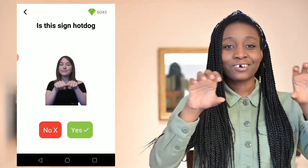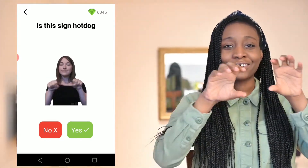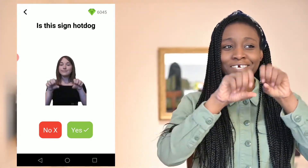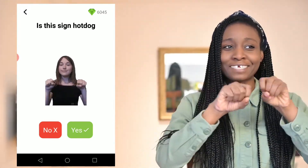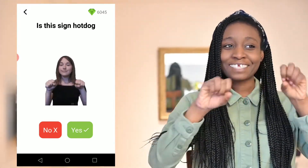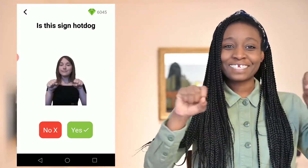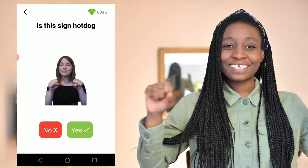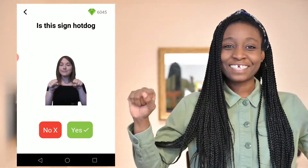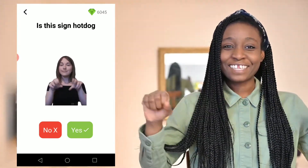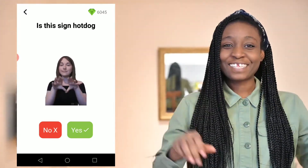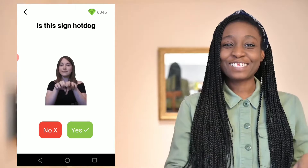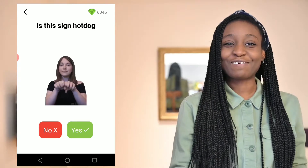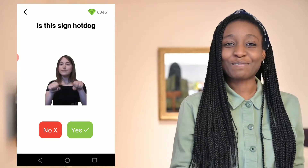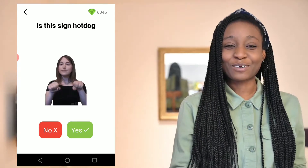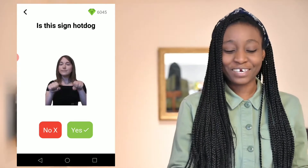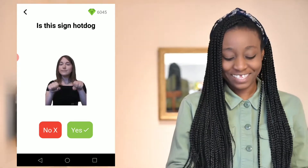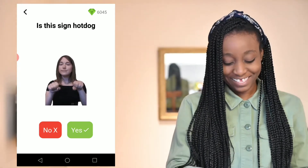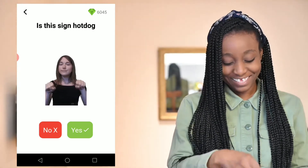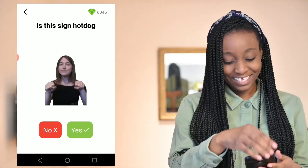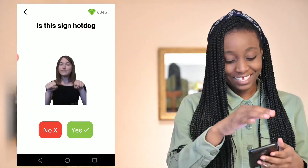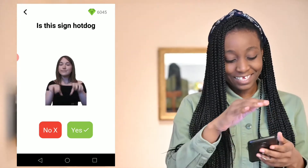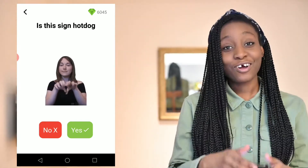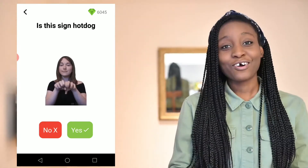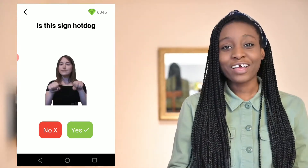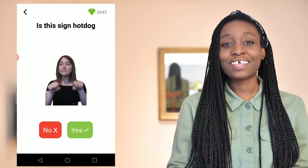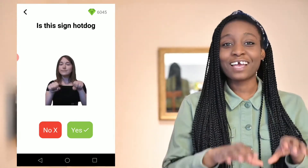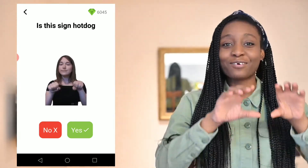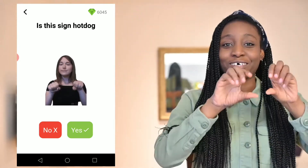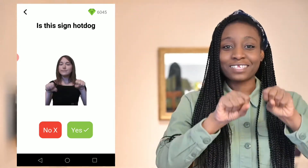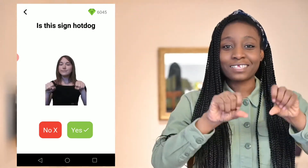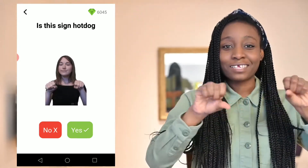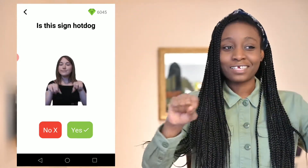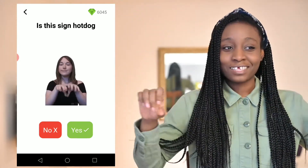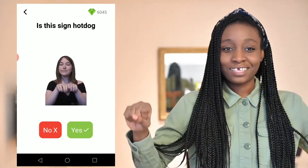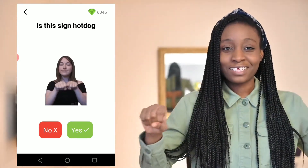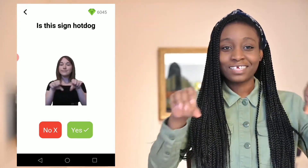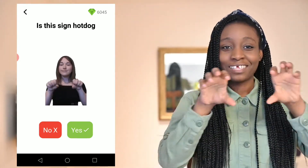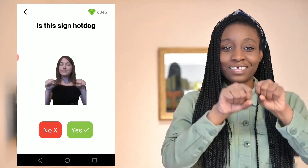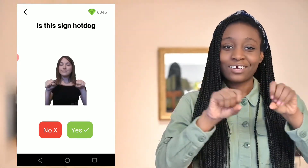or let's see if I'm correct, oh I think I was.